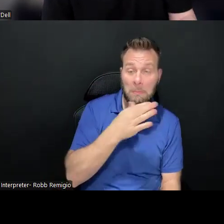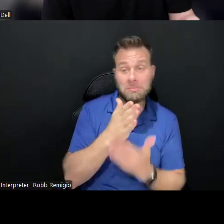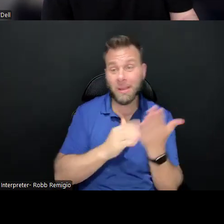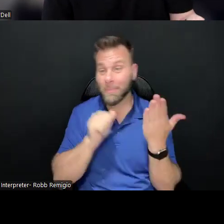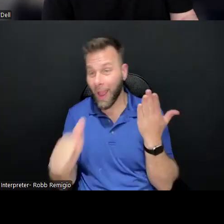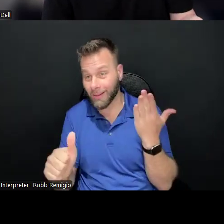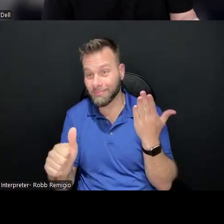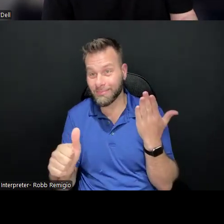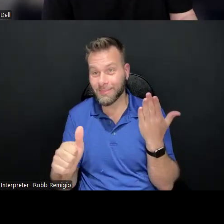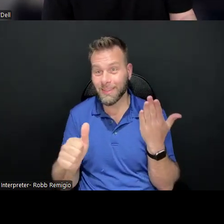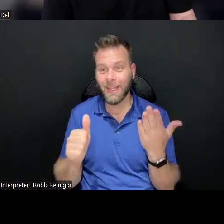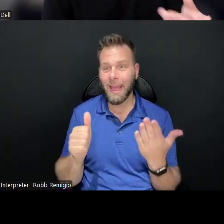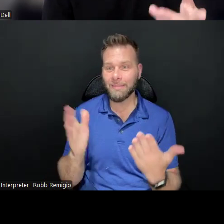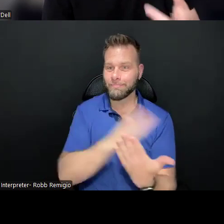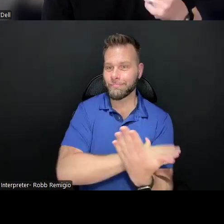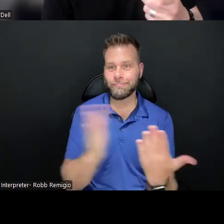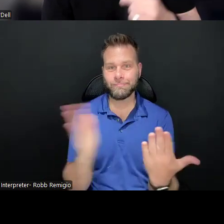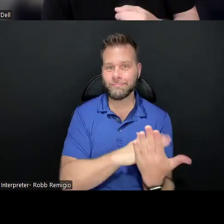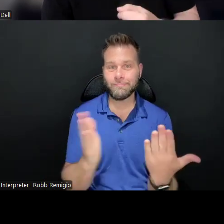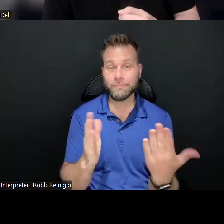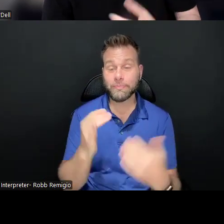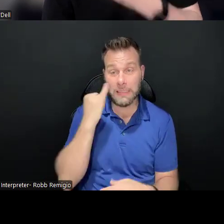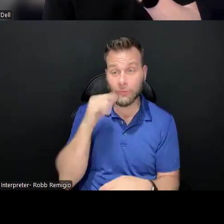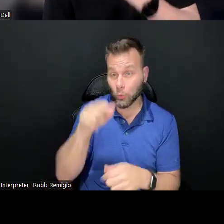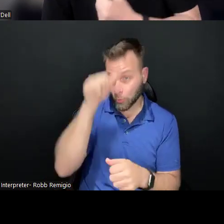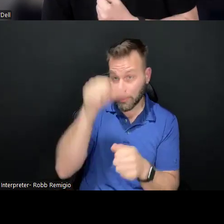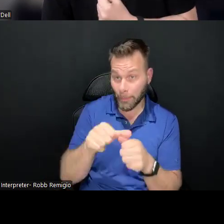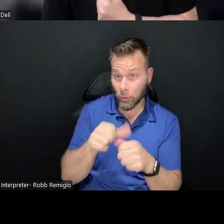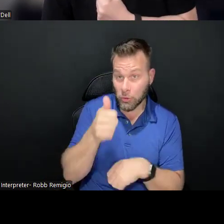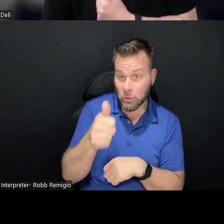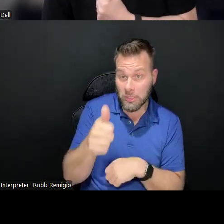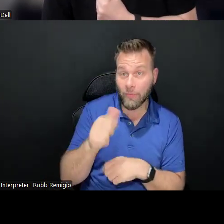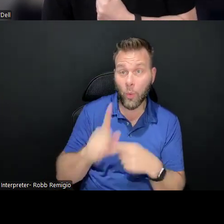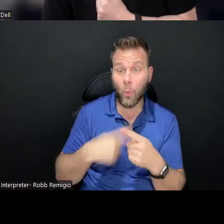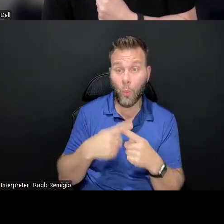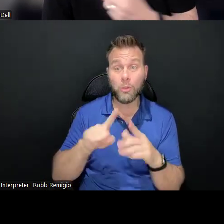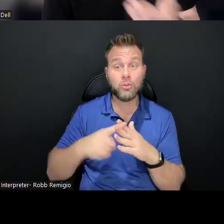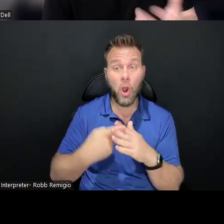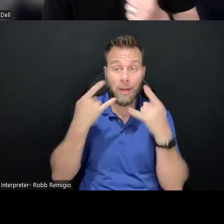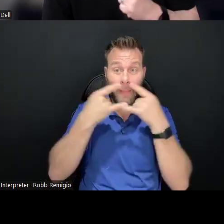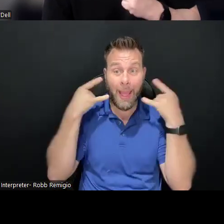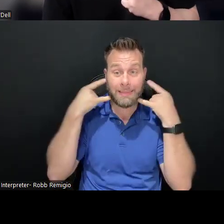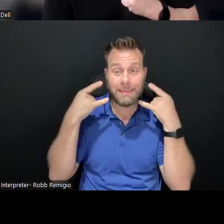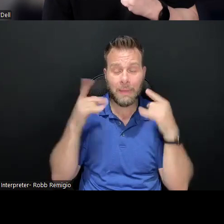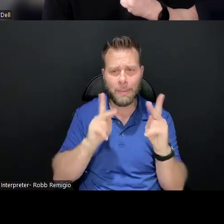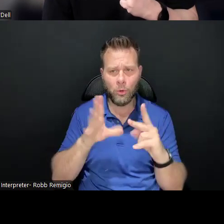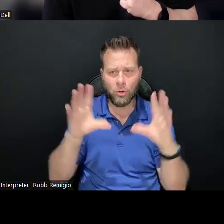Some people are not good at. All of us do it to some extent. If you remember how you felt,